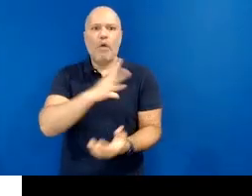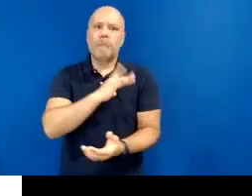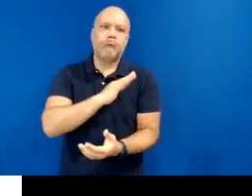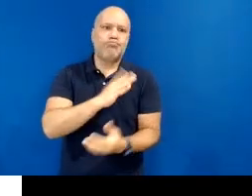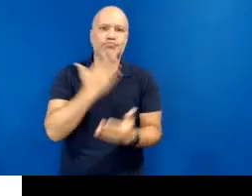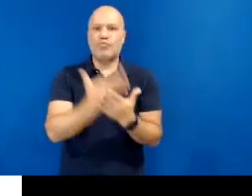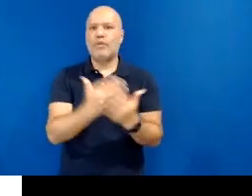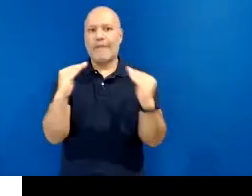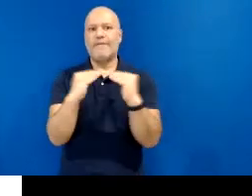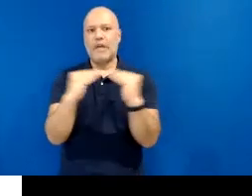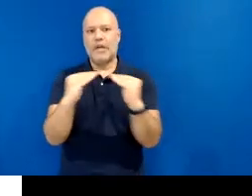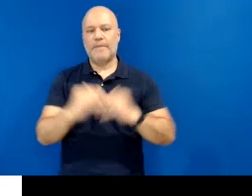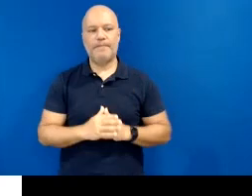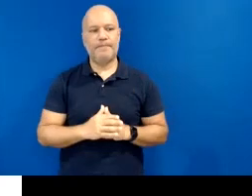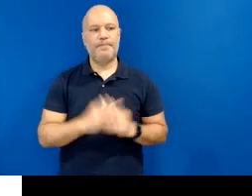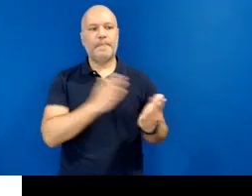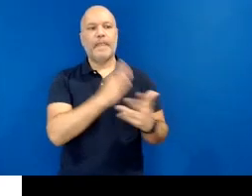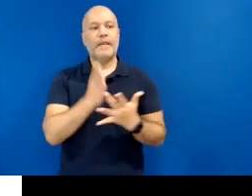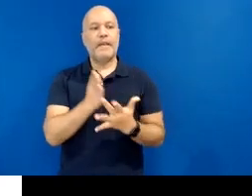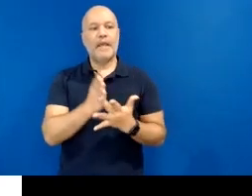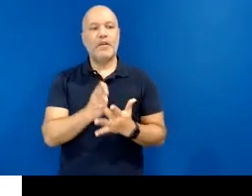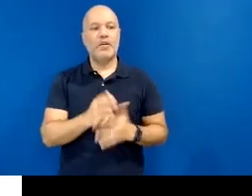Recognitive justice.